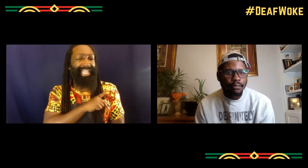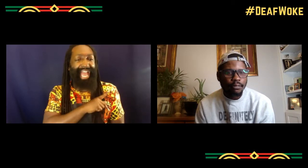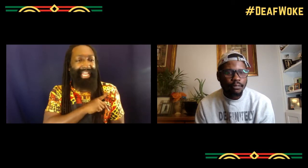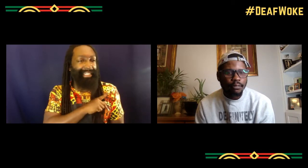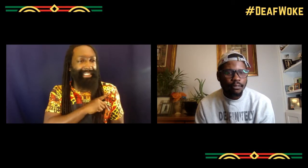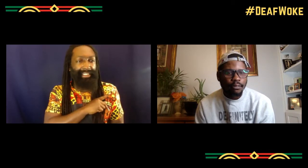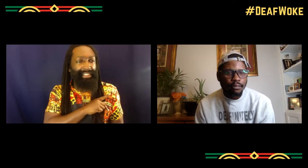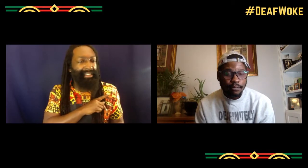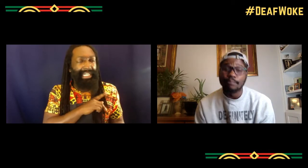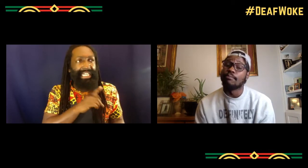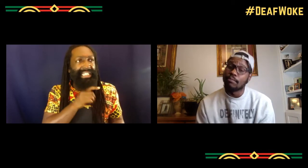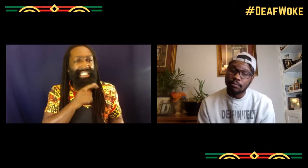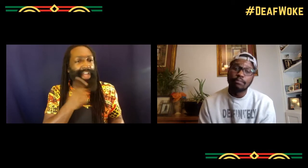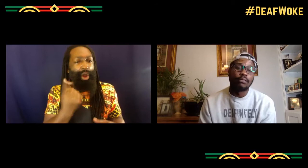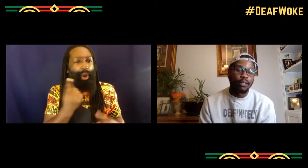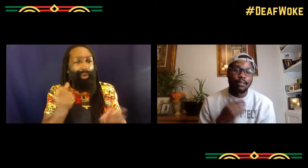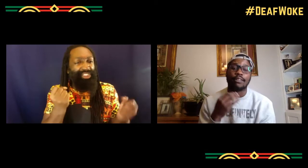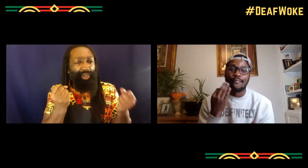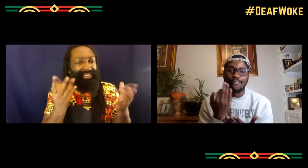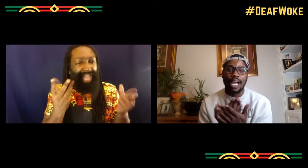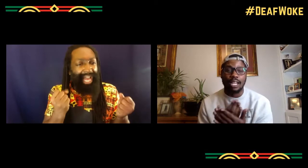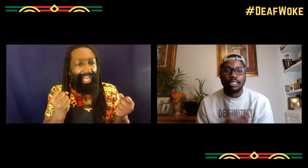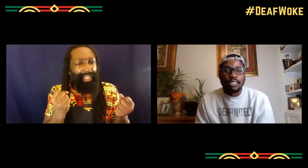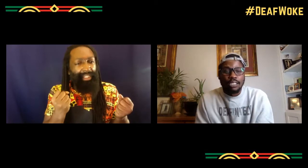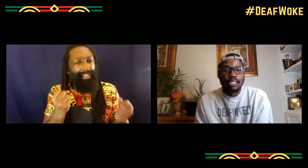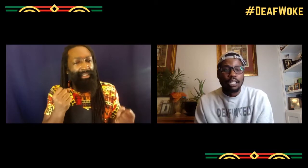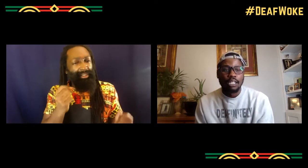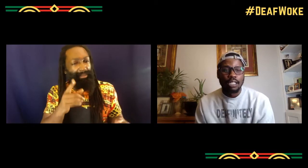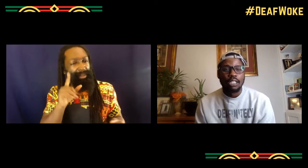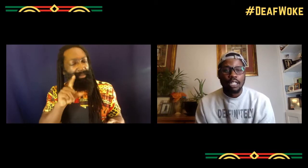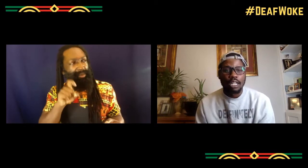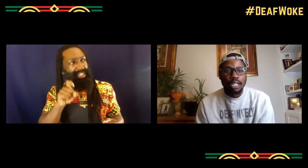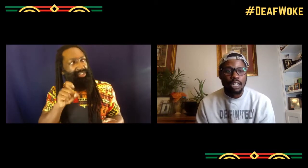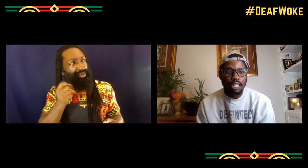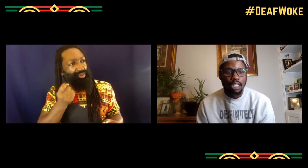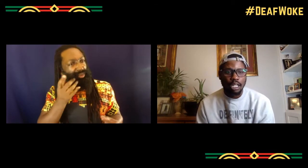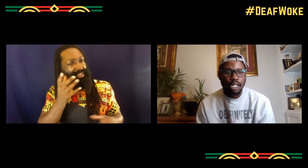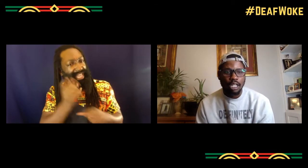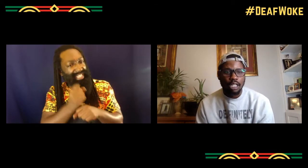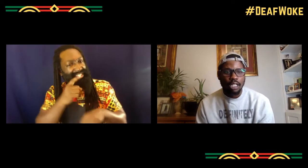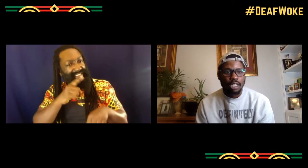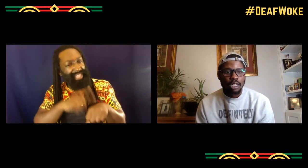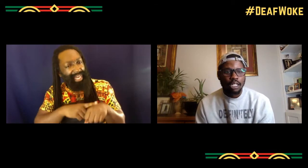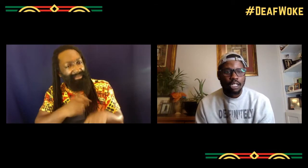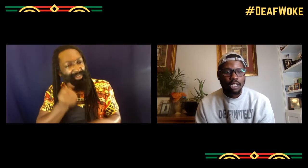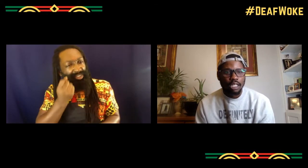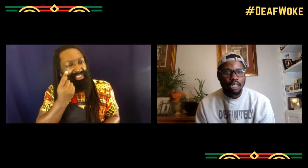that sign language comes from your personality. It's not always just the sign itself.